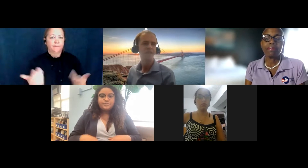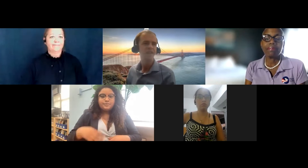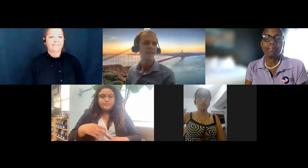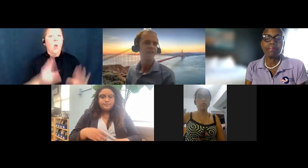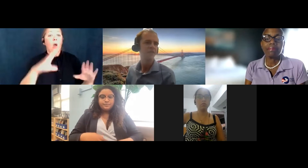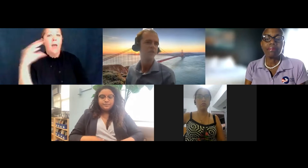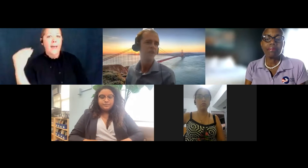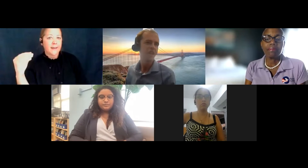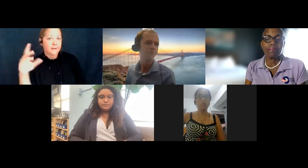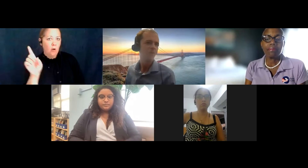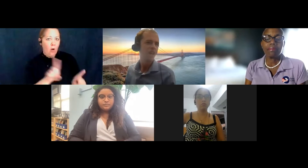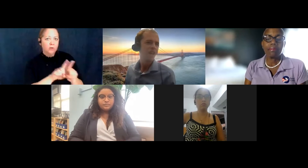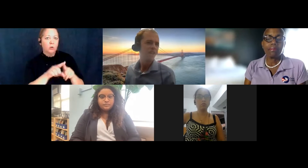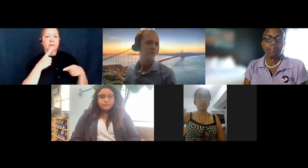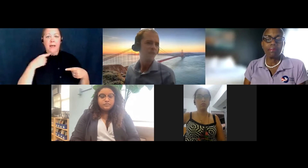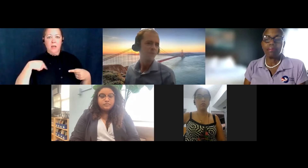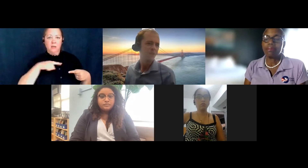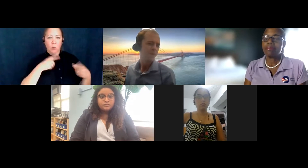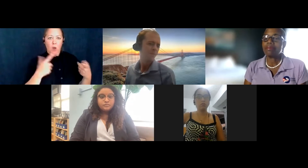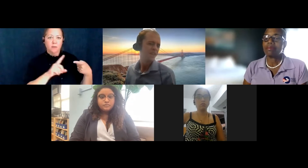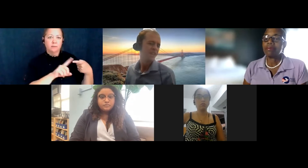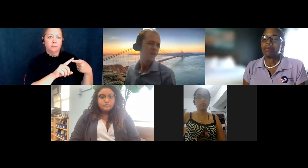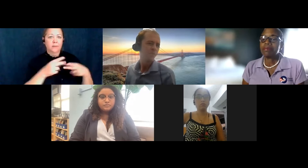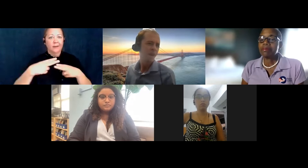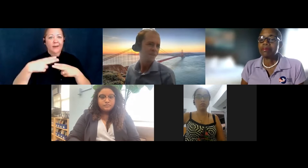Tell us your name and something people may not know about you